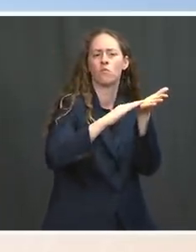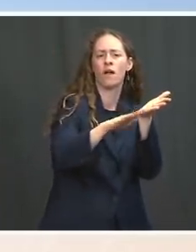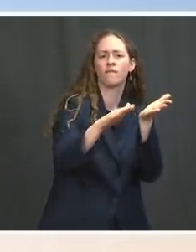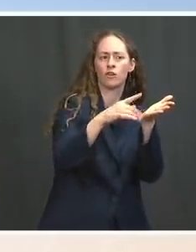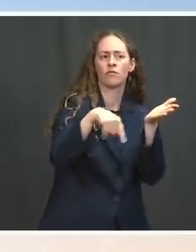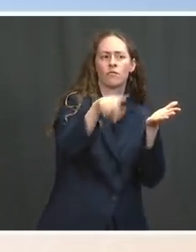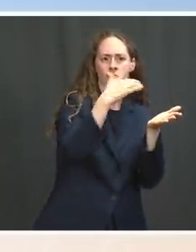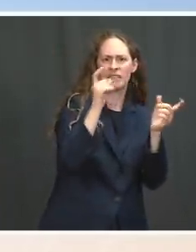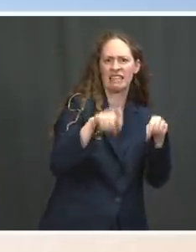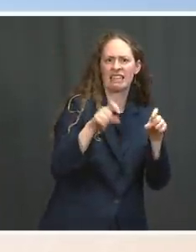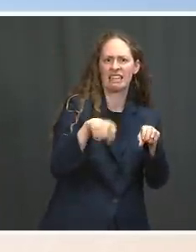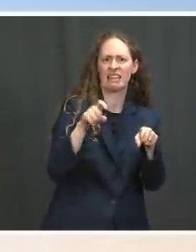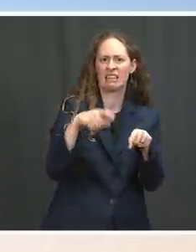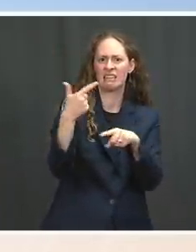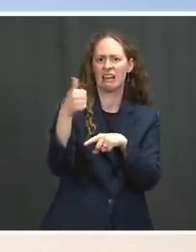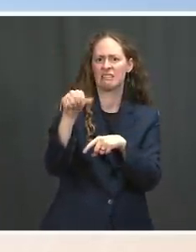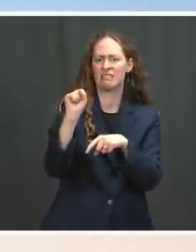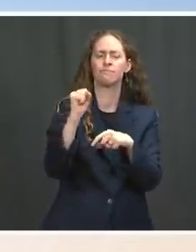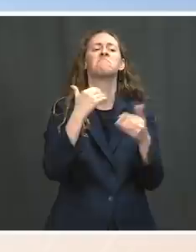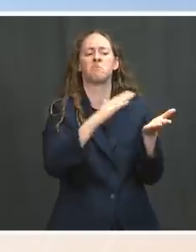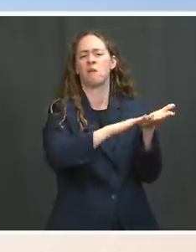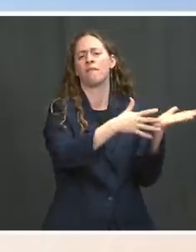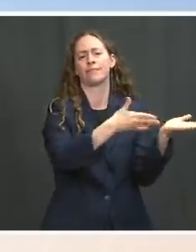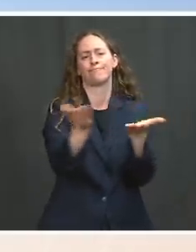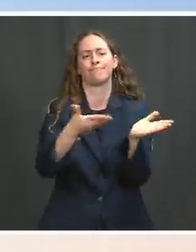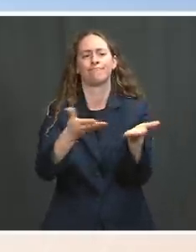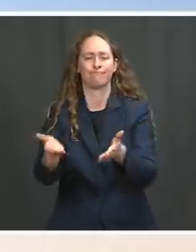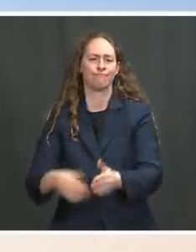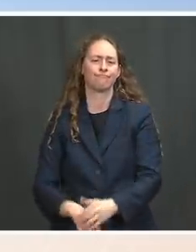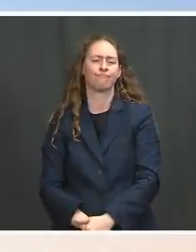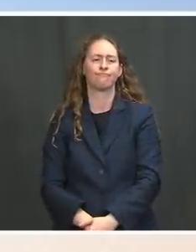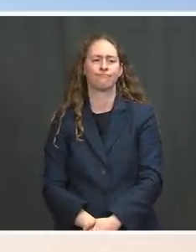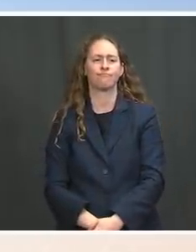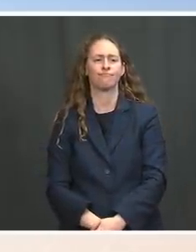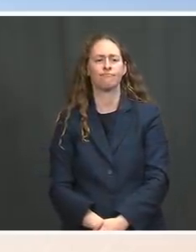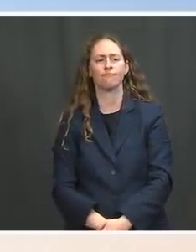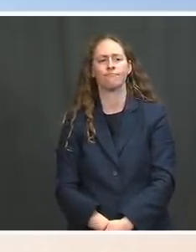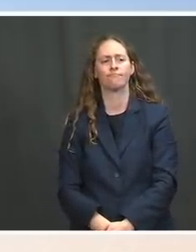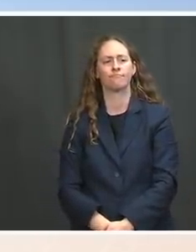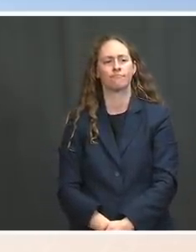which provides greater flexibility to drivers transporting gasoline, diesel, jet fuel,